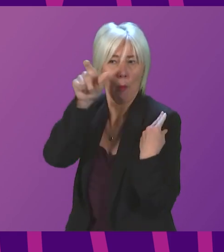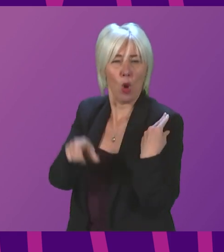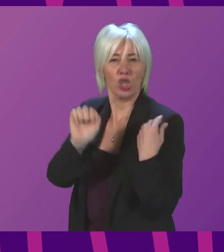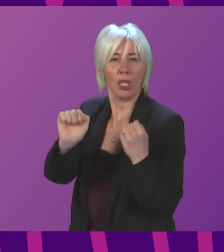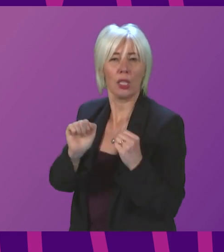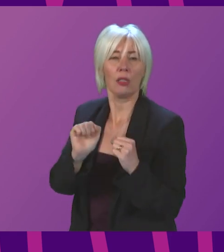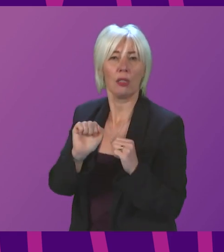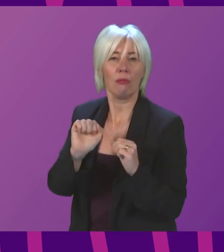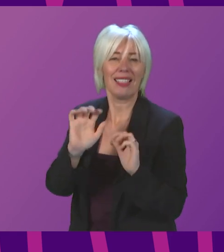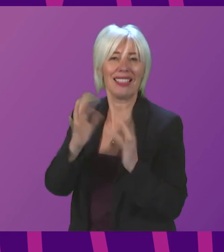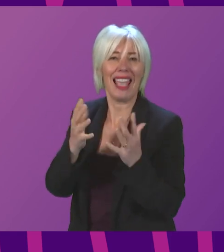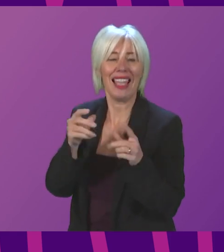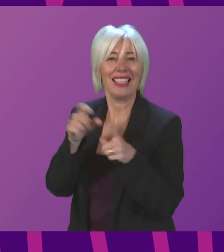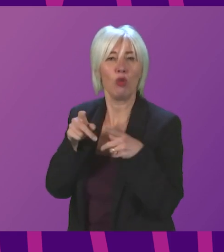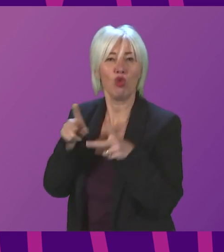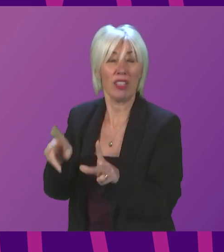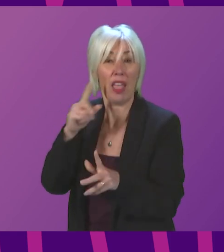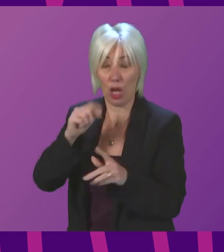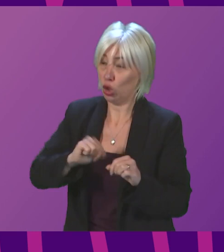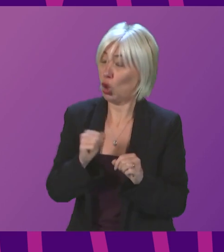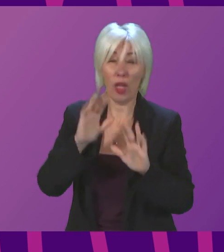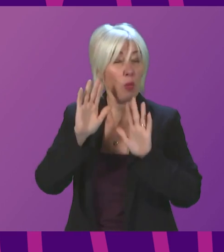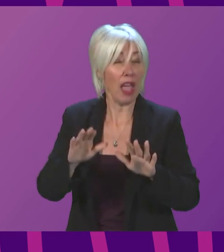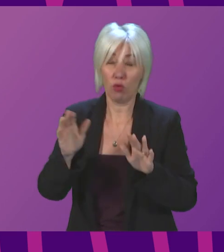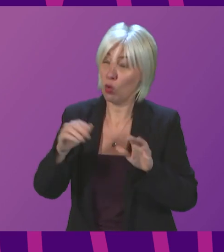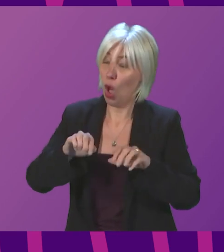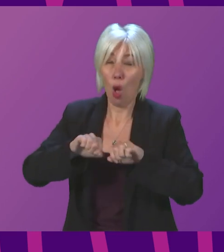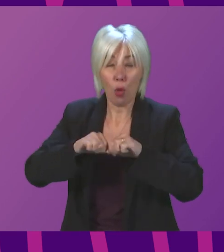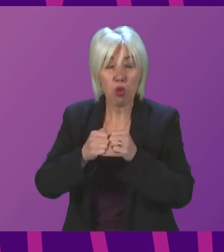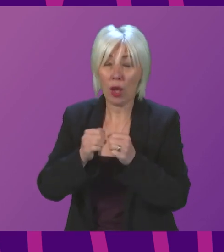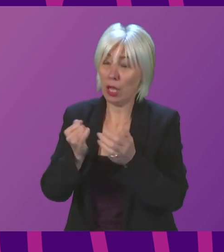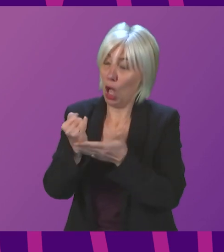it is time for Scotland to get rid of the whole broken, corrupt Westminster system that